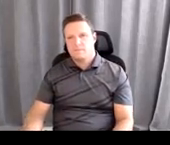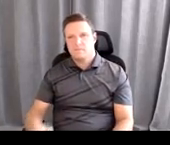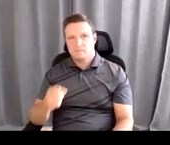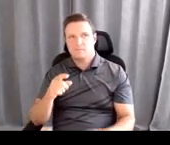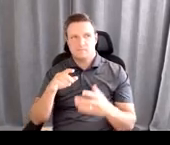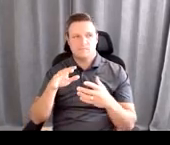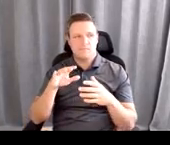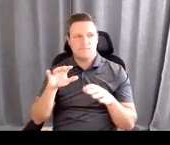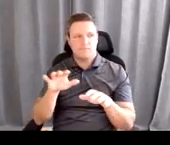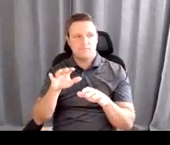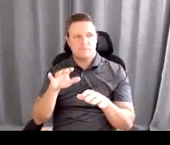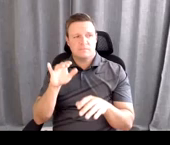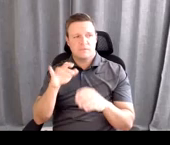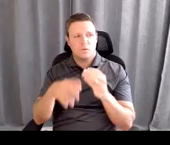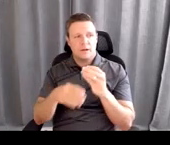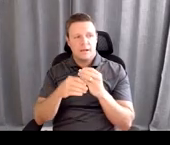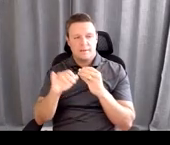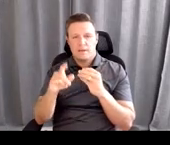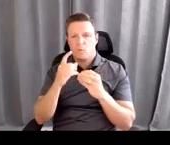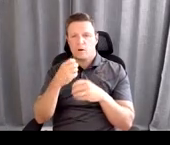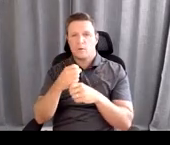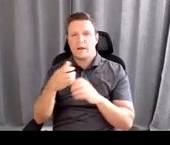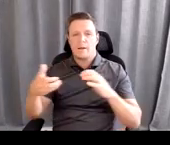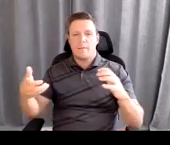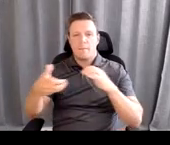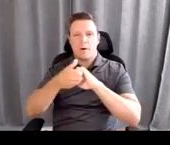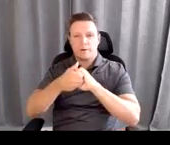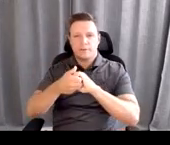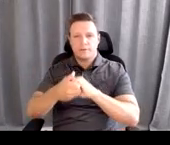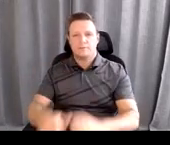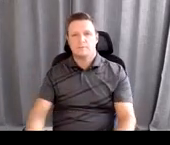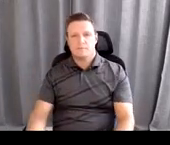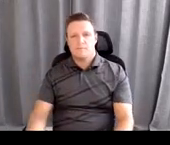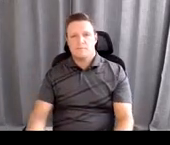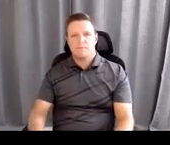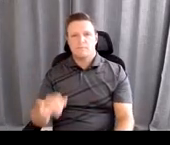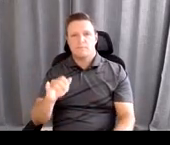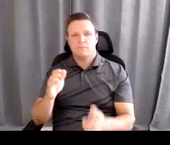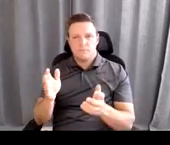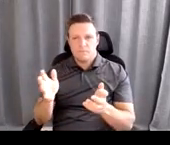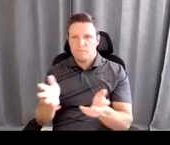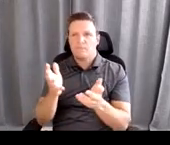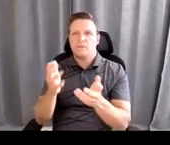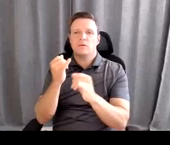or in addition to that, we want to create partnerships that encourage institutions like ours to work with community members